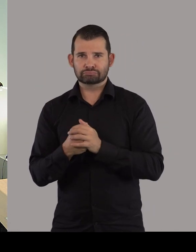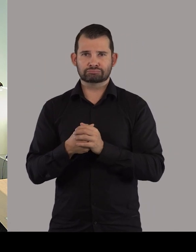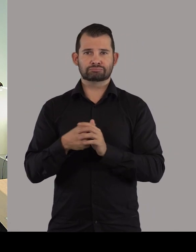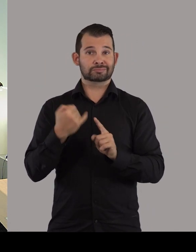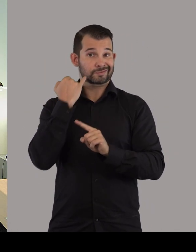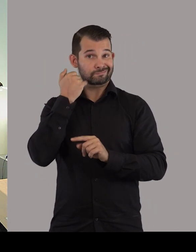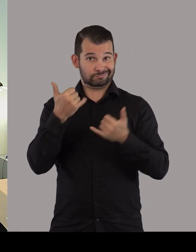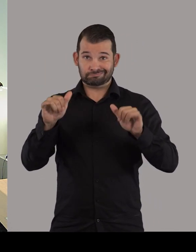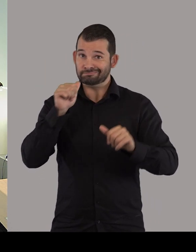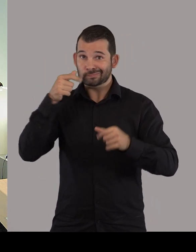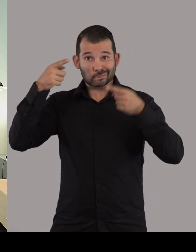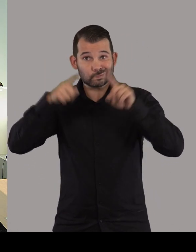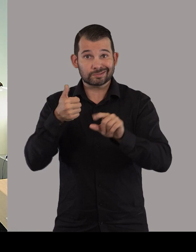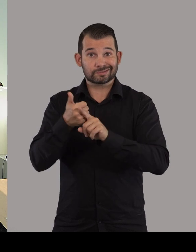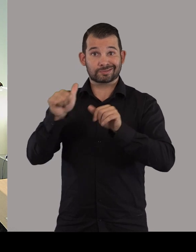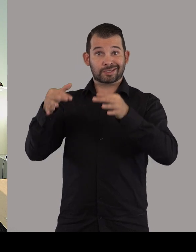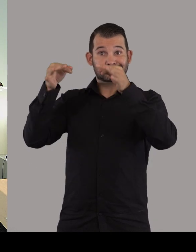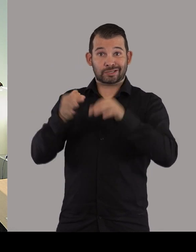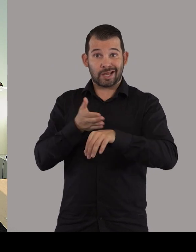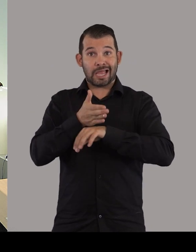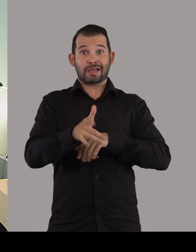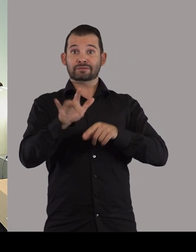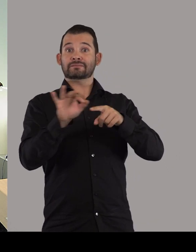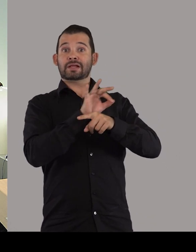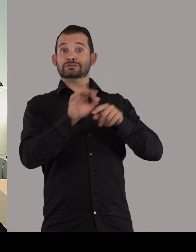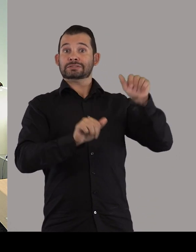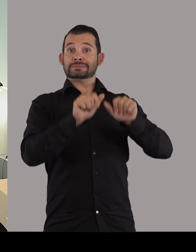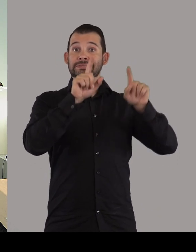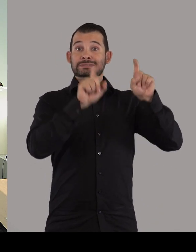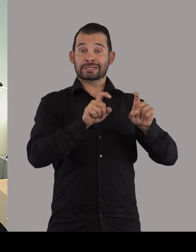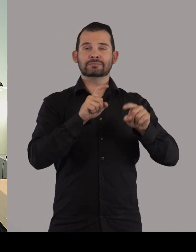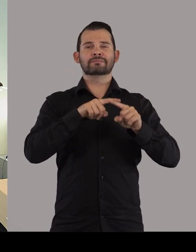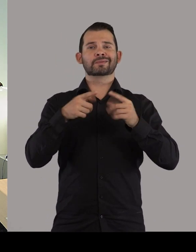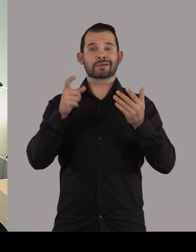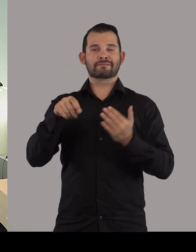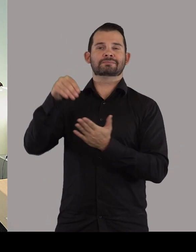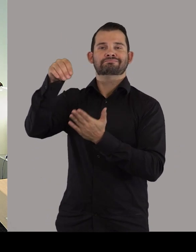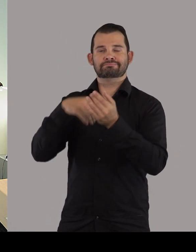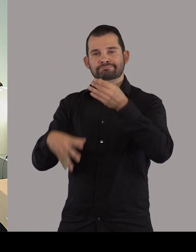following the Functional Assessment Test, you then have to fill out an additional appeal form.